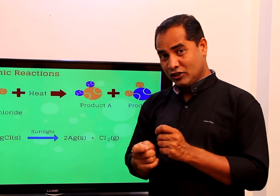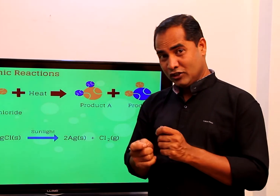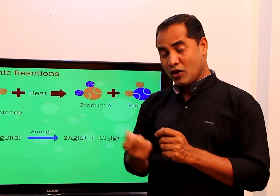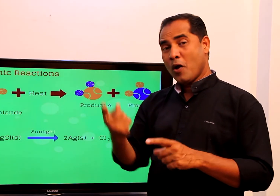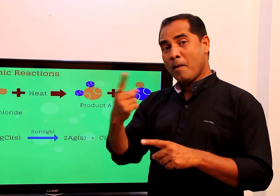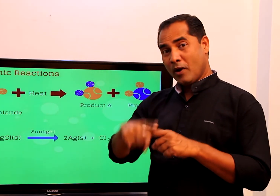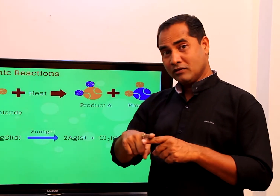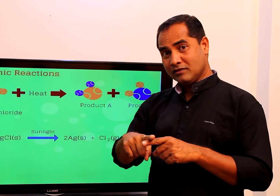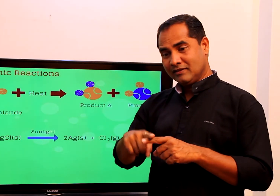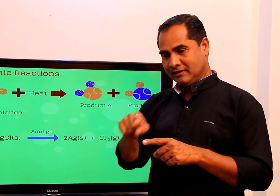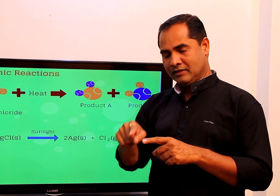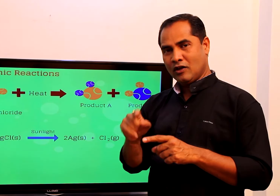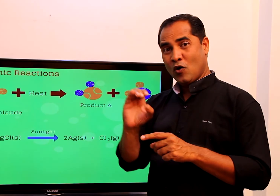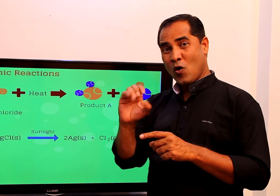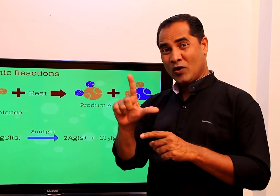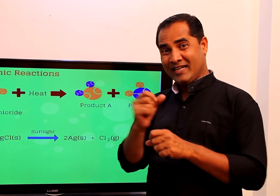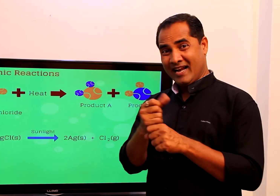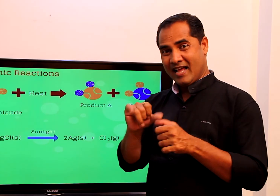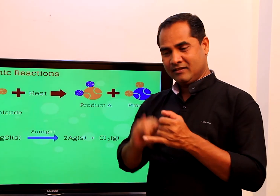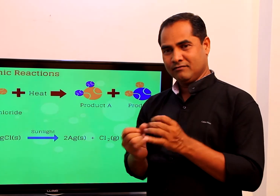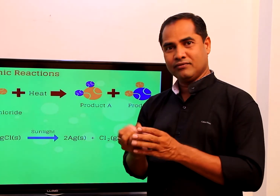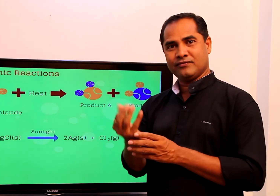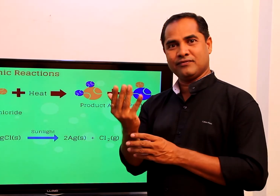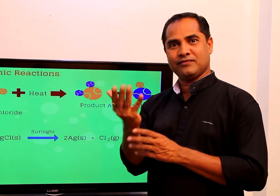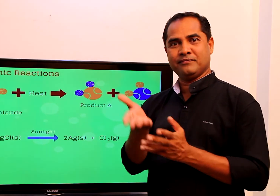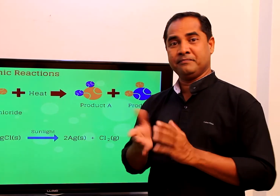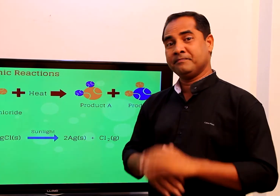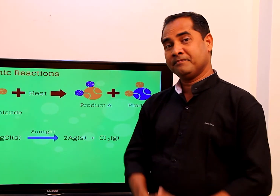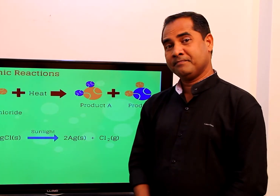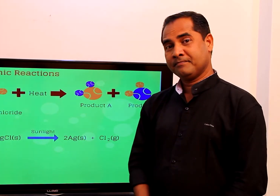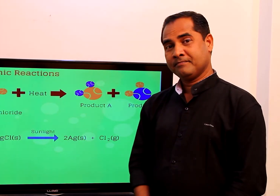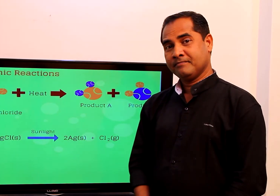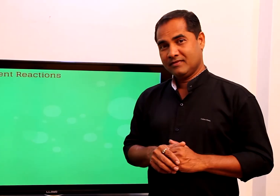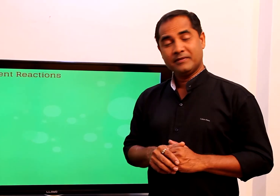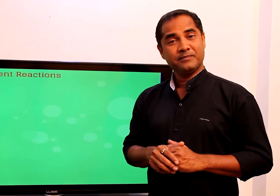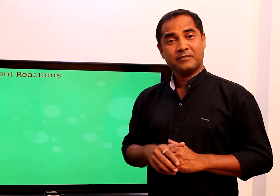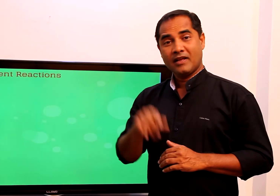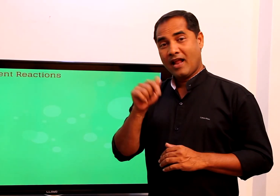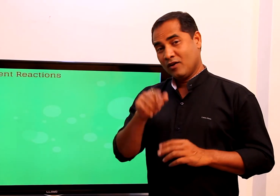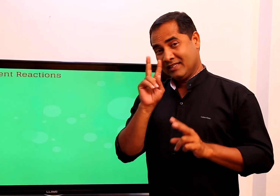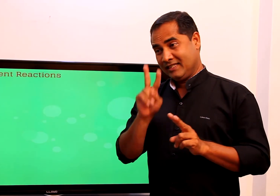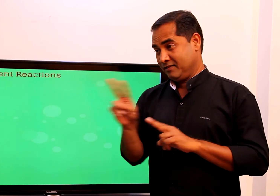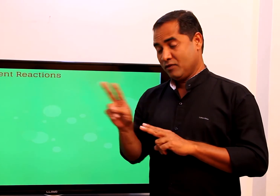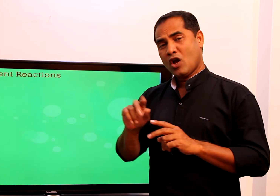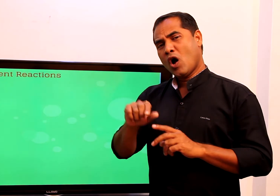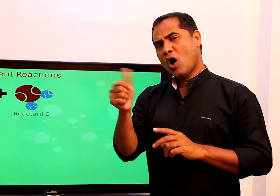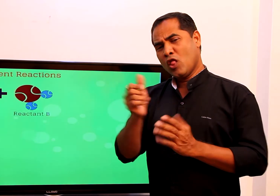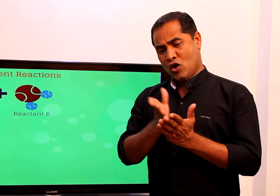provide sunlight, it breaks into silver and chlorine gas. Now we would see displacement reaction.